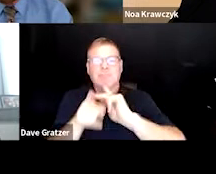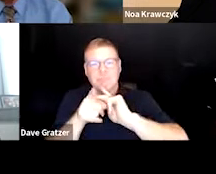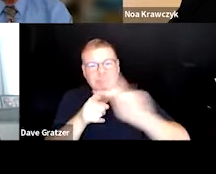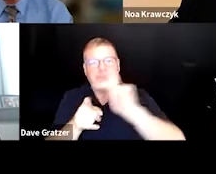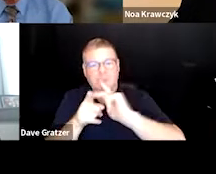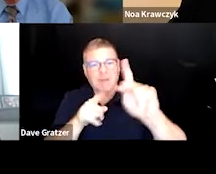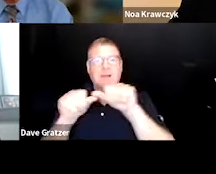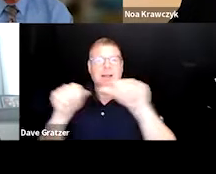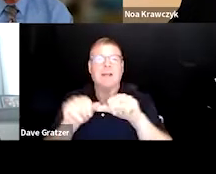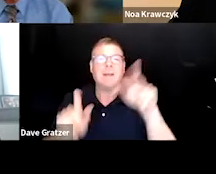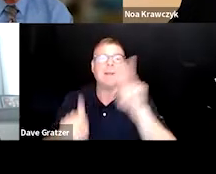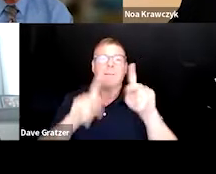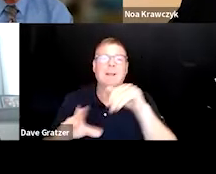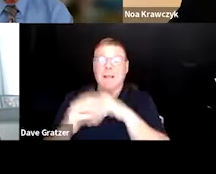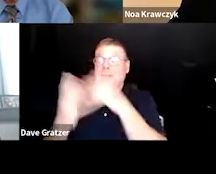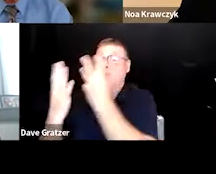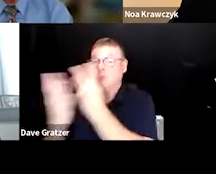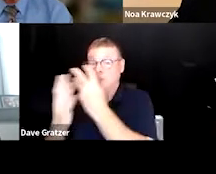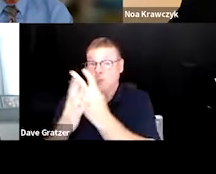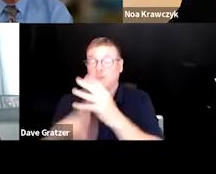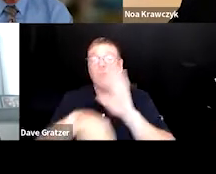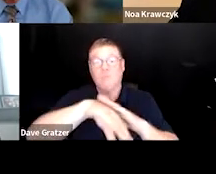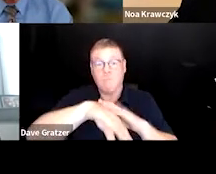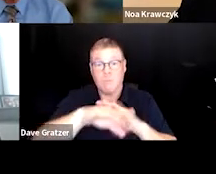So we have folks in corrections, probation, and parole,